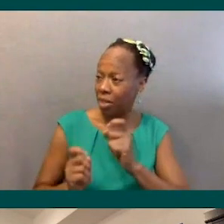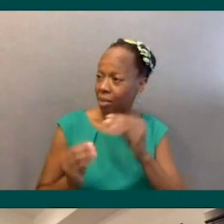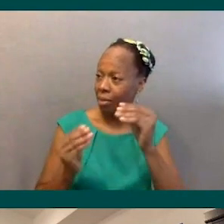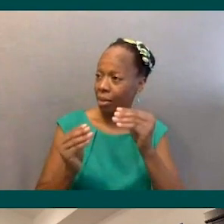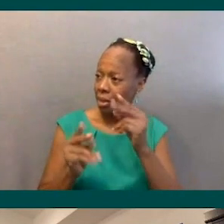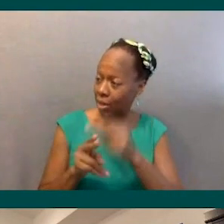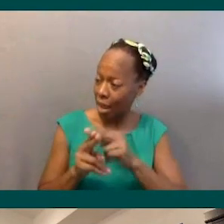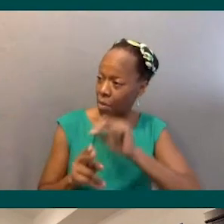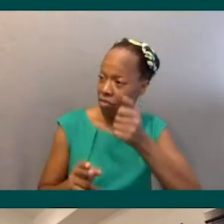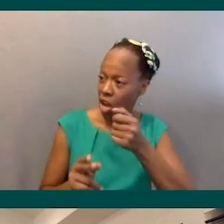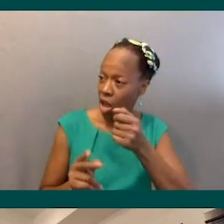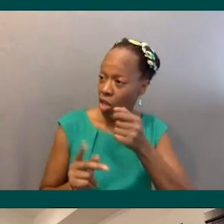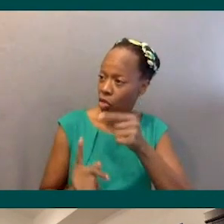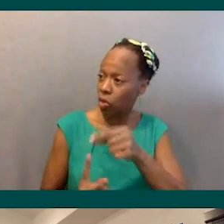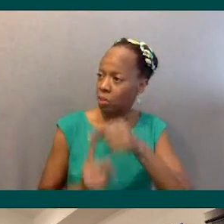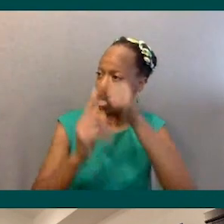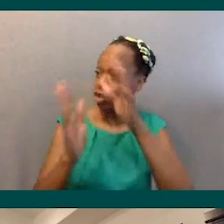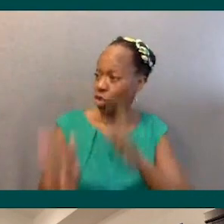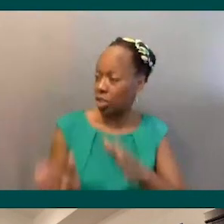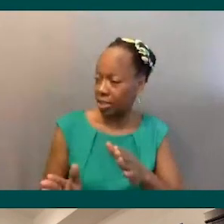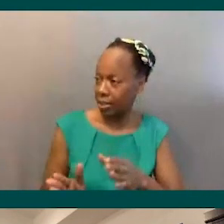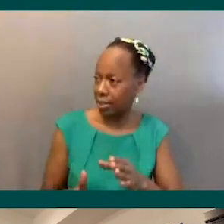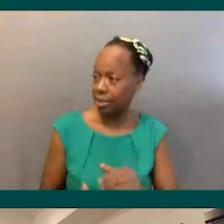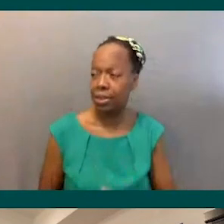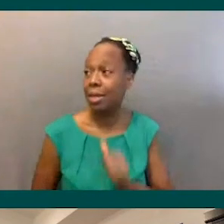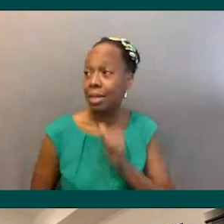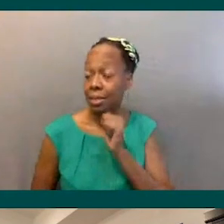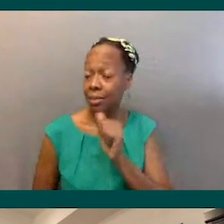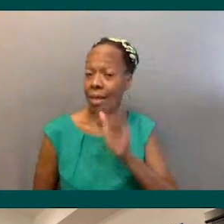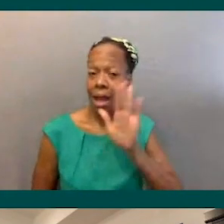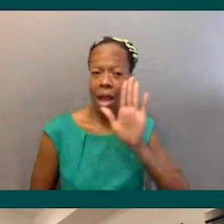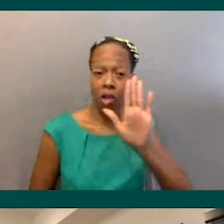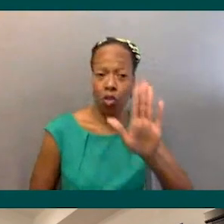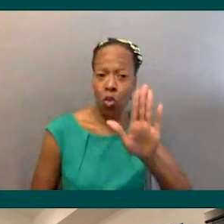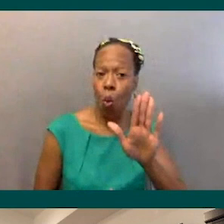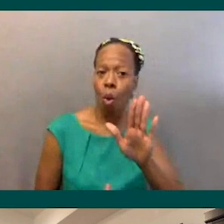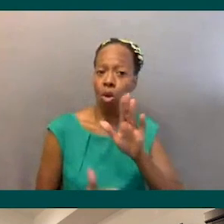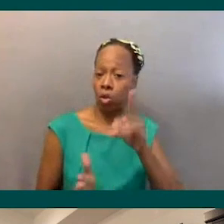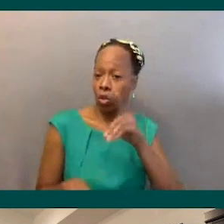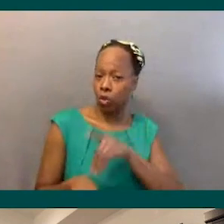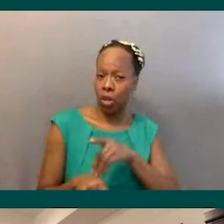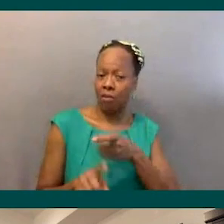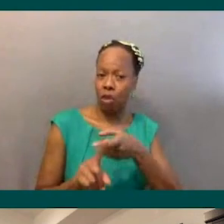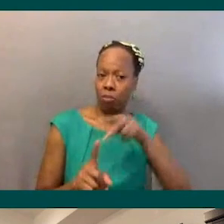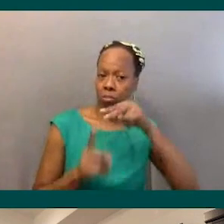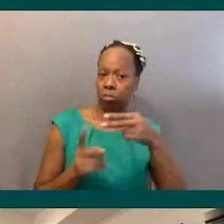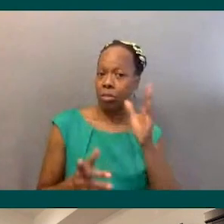and it's not really incumbent upon you, the parent to determine that the pediatrician should be able to,